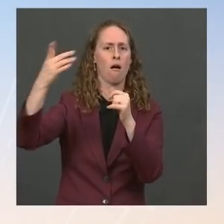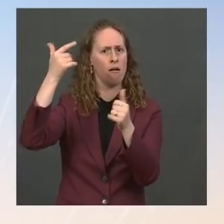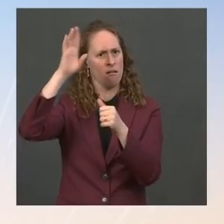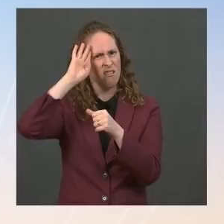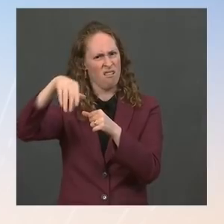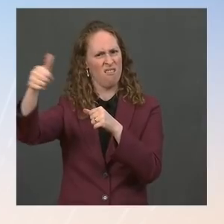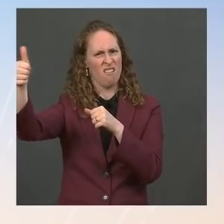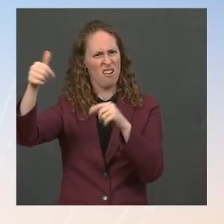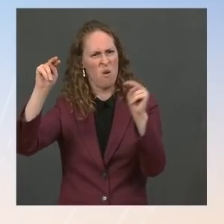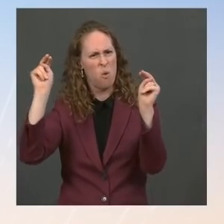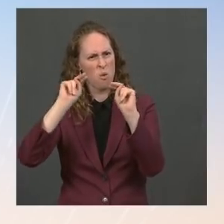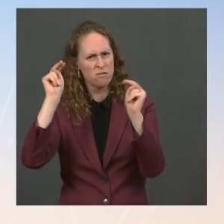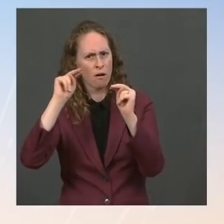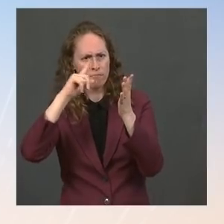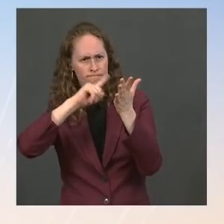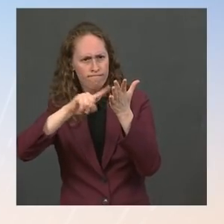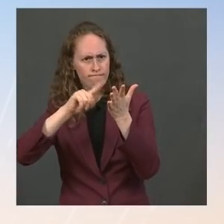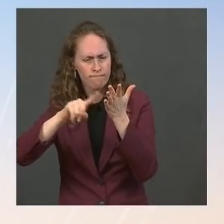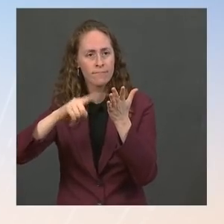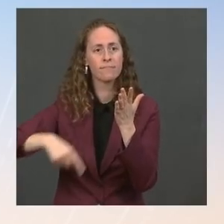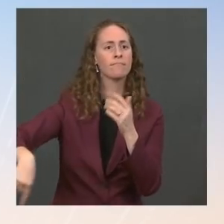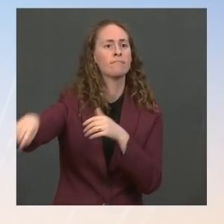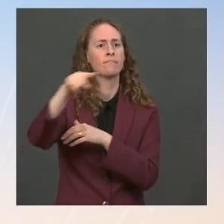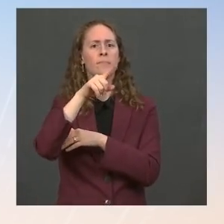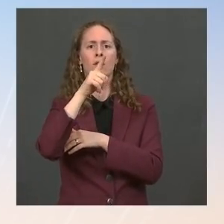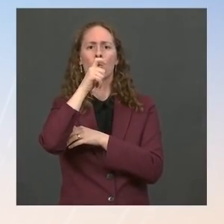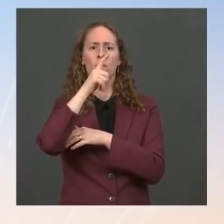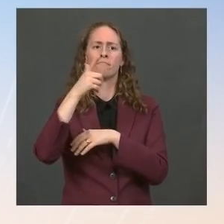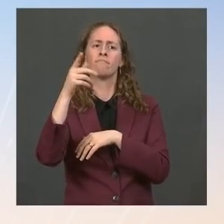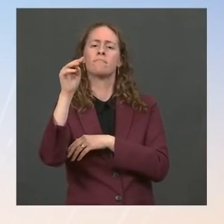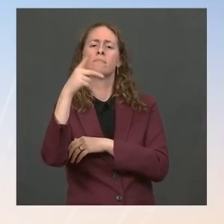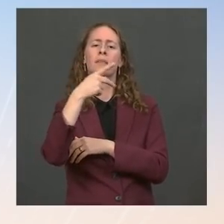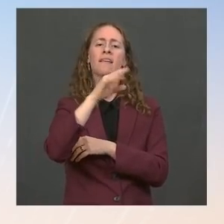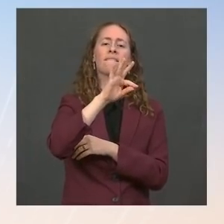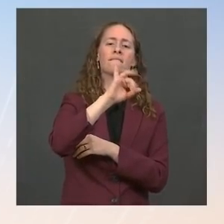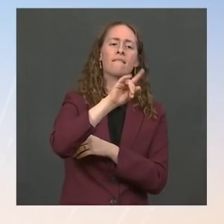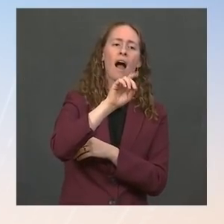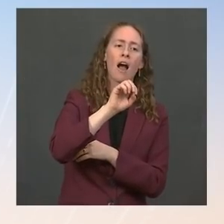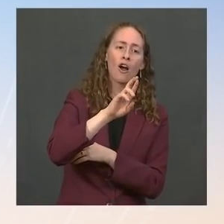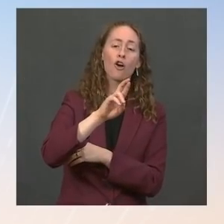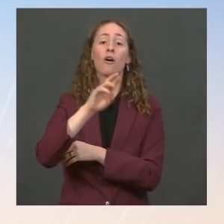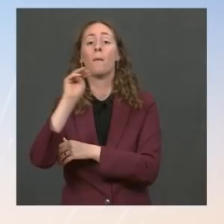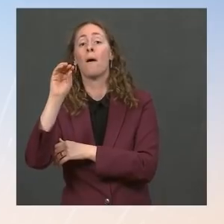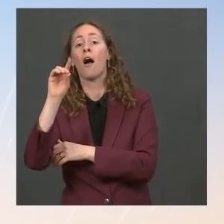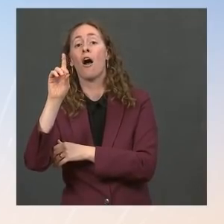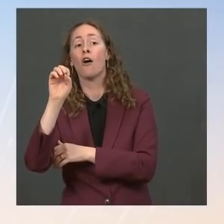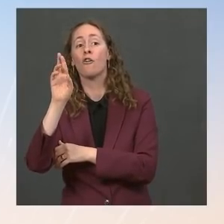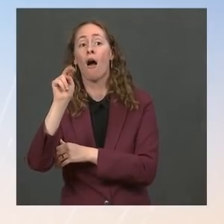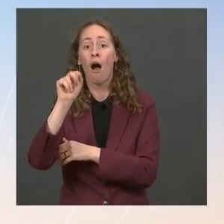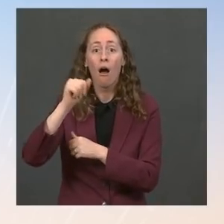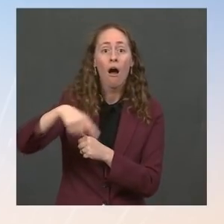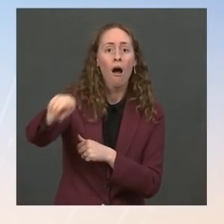of a third dose of the Pfizer and Moderna vaccines and the CDC's Advisory Committee." We are right now in the week of September 20th.